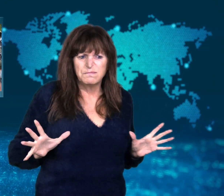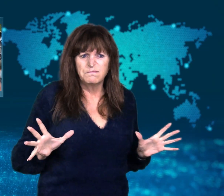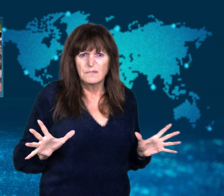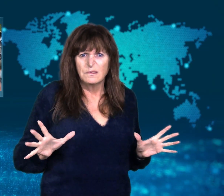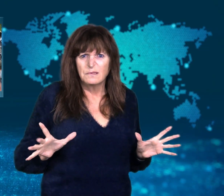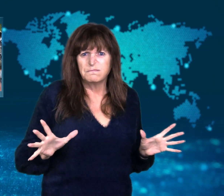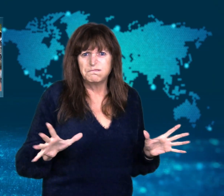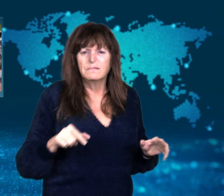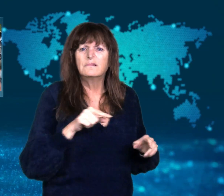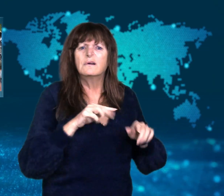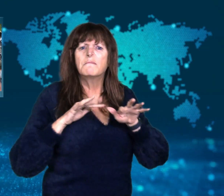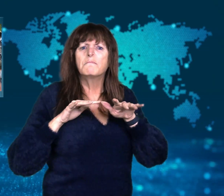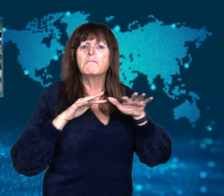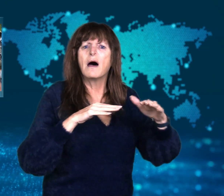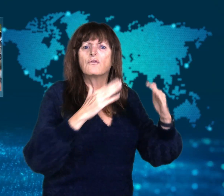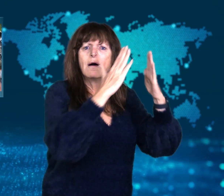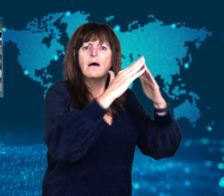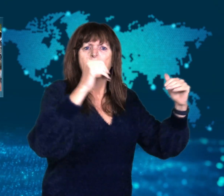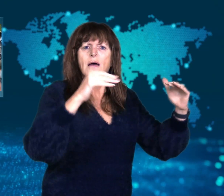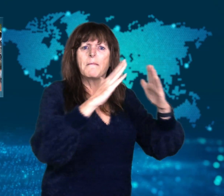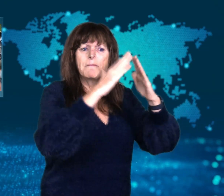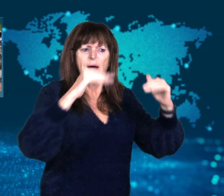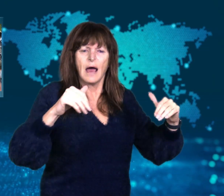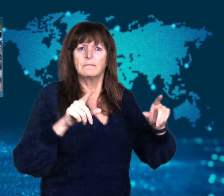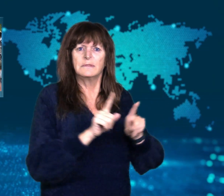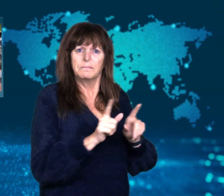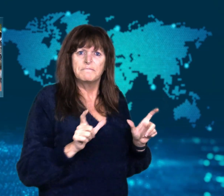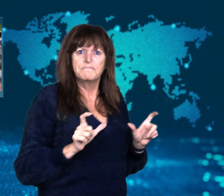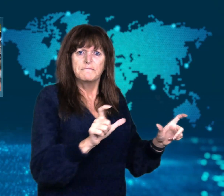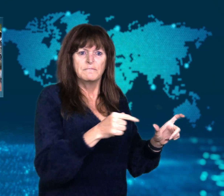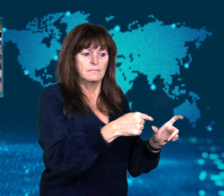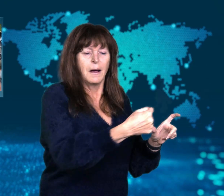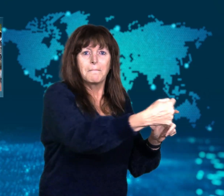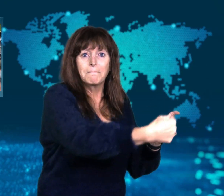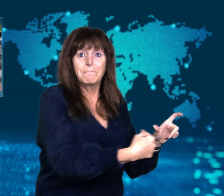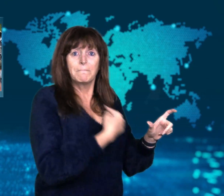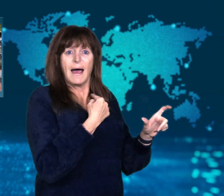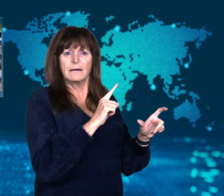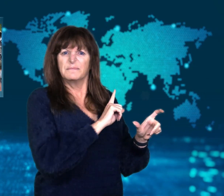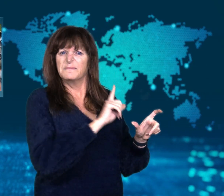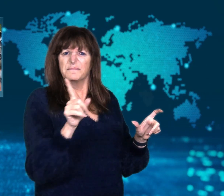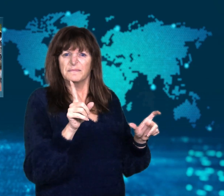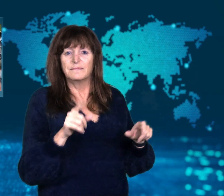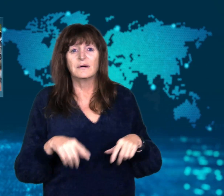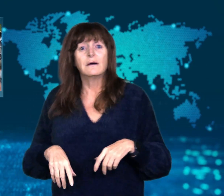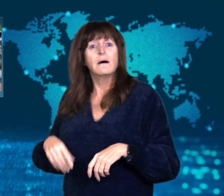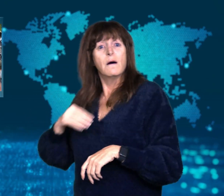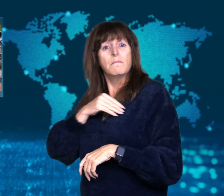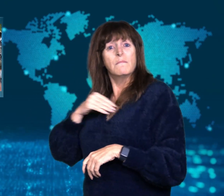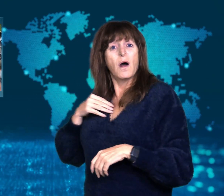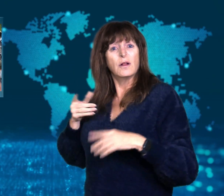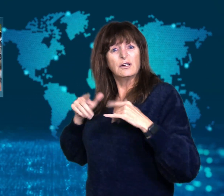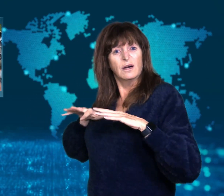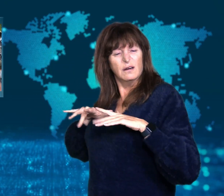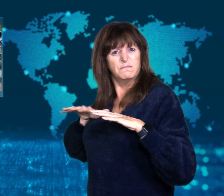camp to stop them from going back into Belarus while Polish forces